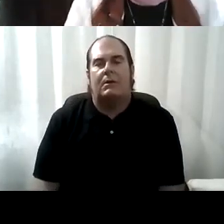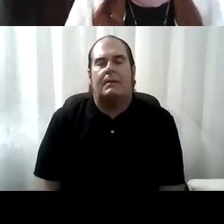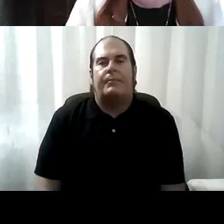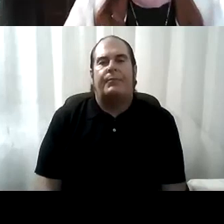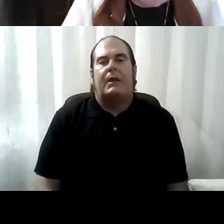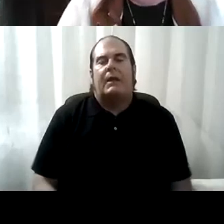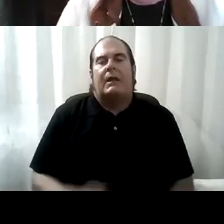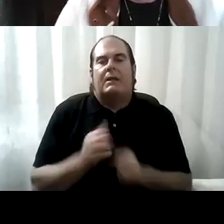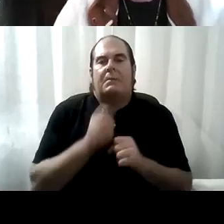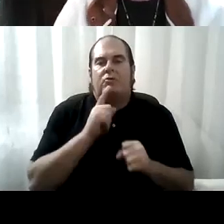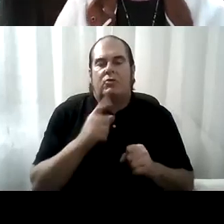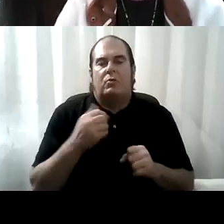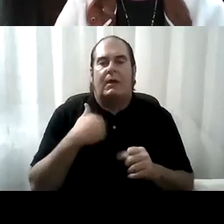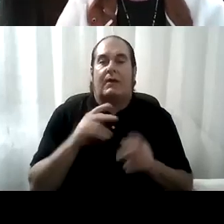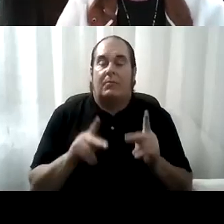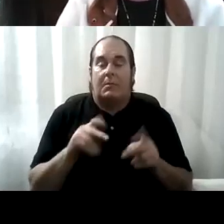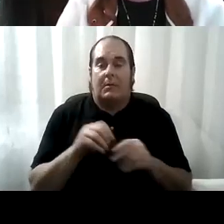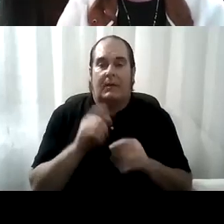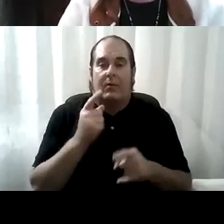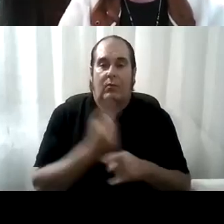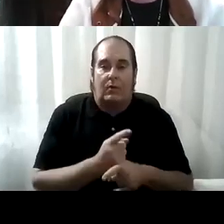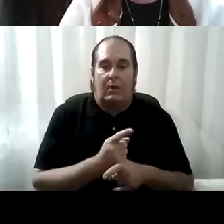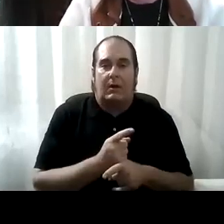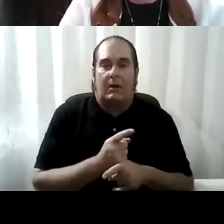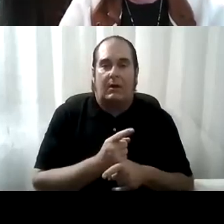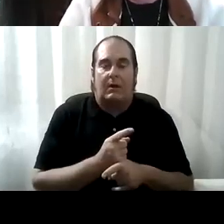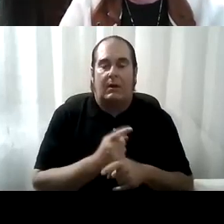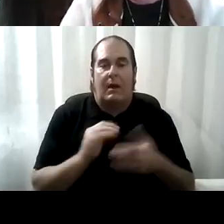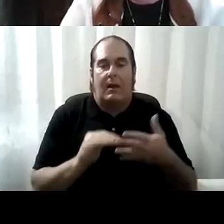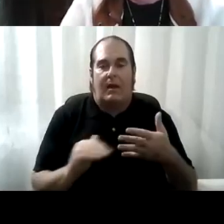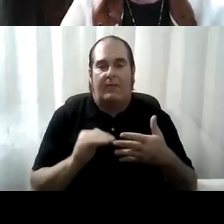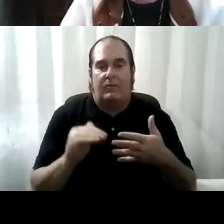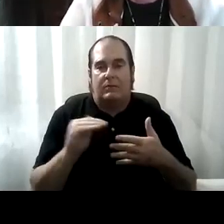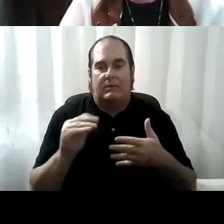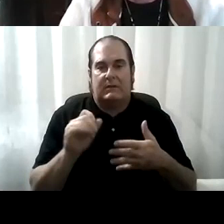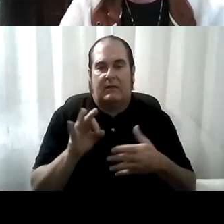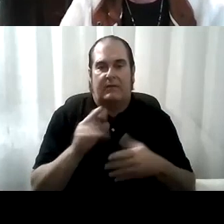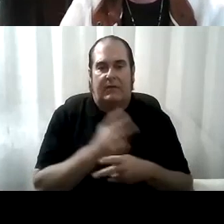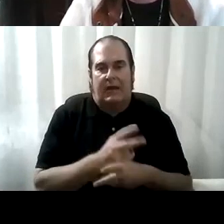we have people in the right levels of care.